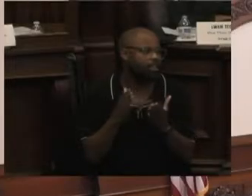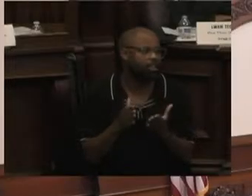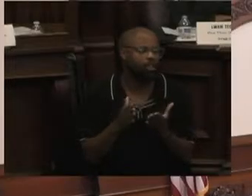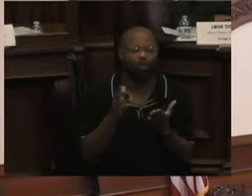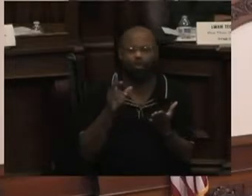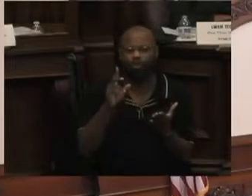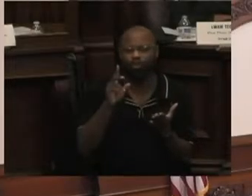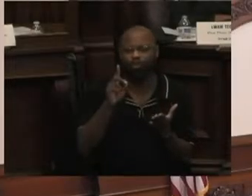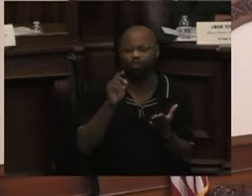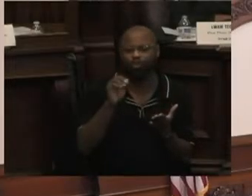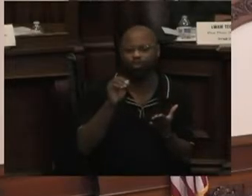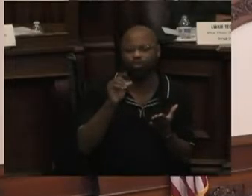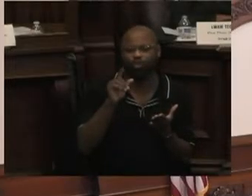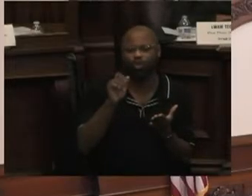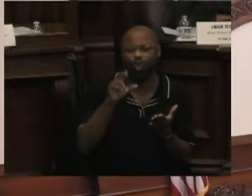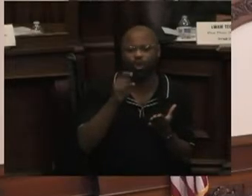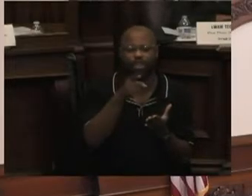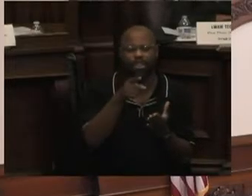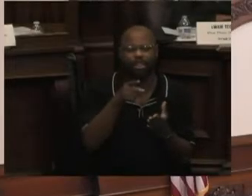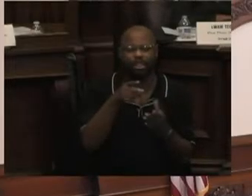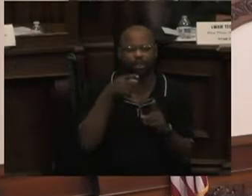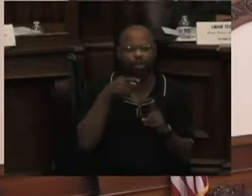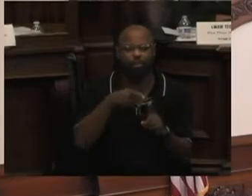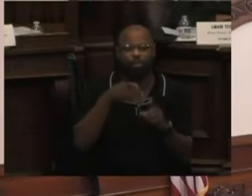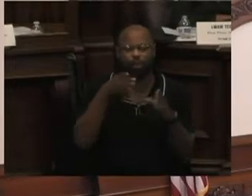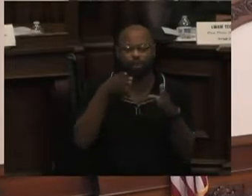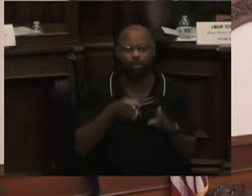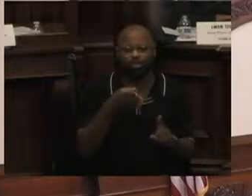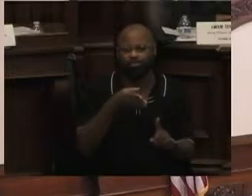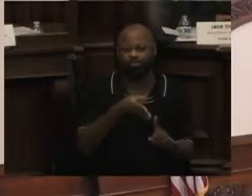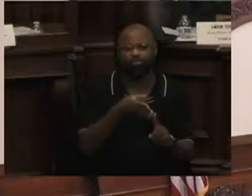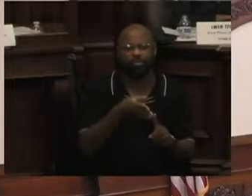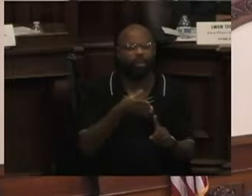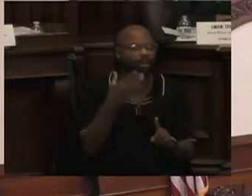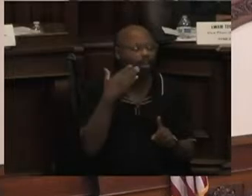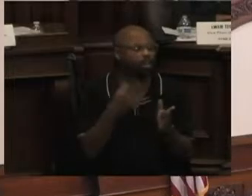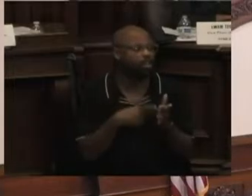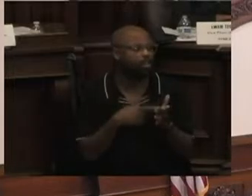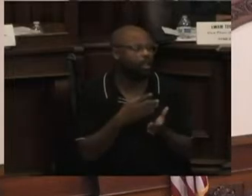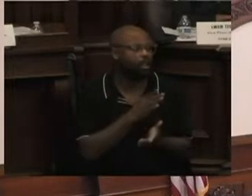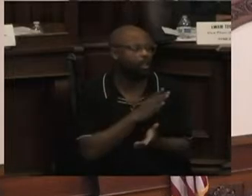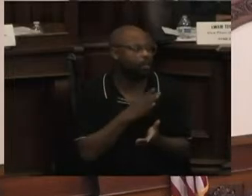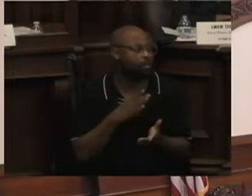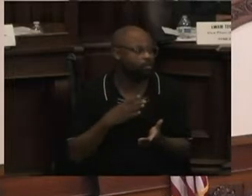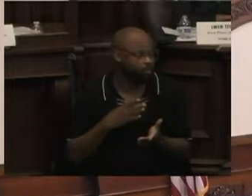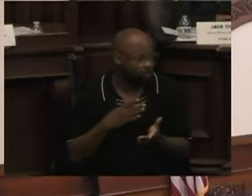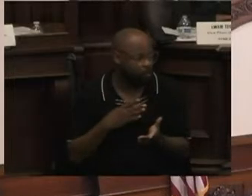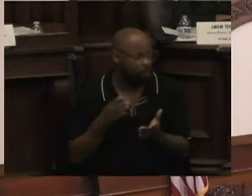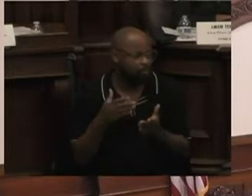email, the city email. And so we Dolores is the point person